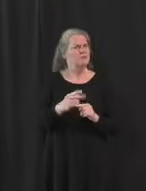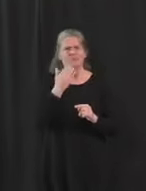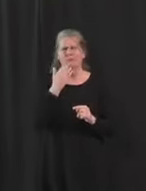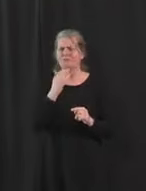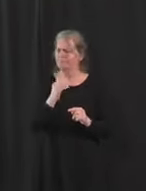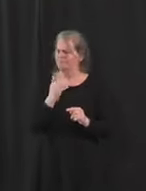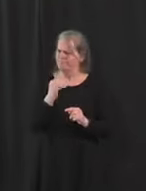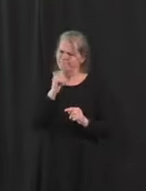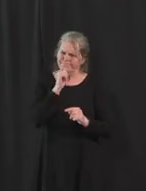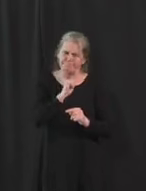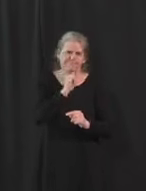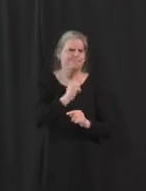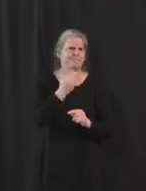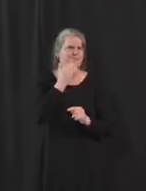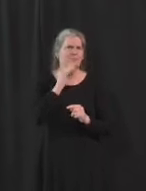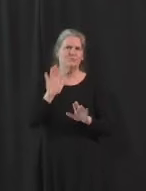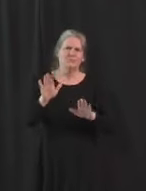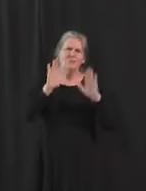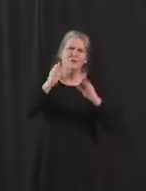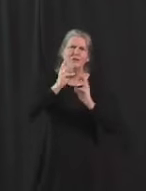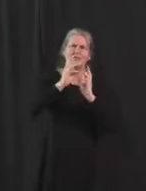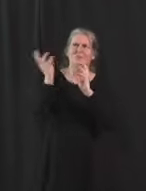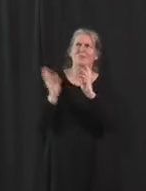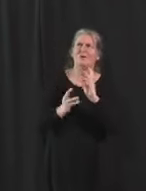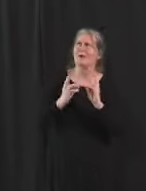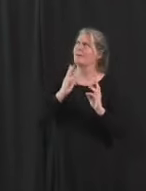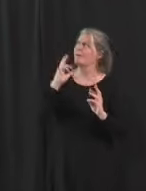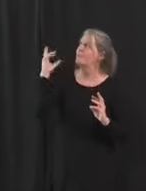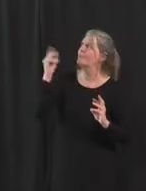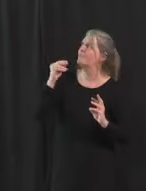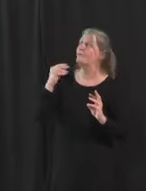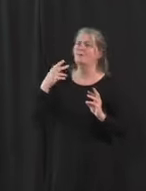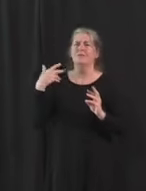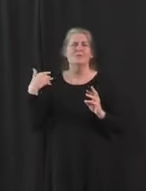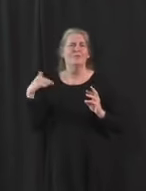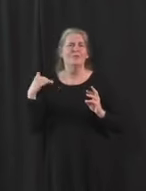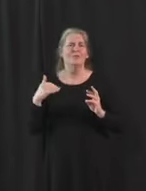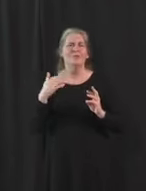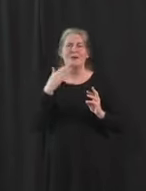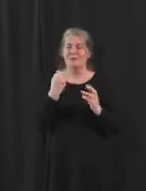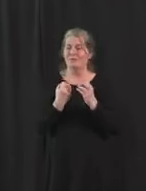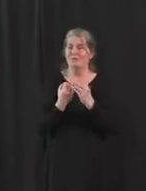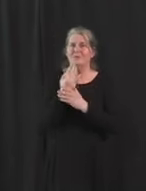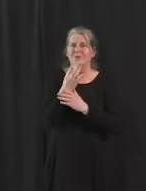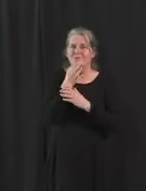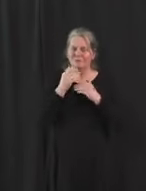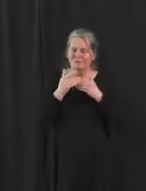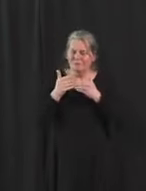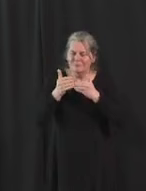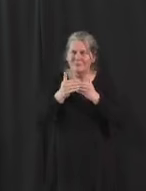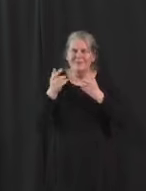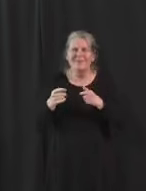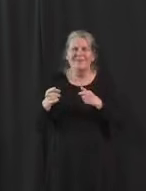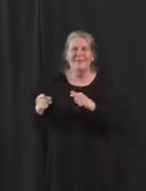THE WEATHER WAS FANTASTIC AND, YOU KNOW, WE KNOW THAT SPRING IS ON THE WAY. AND AS WEATHER WARMS UP, IT'S A